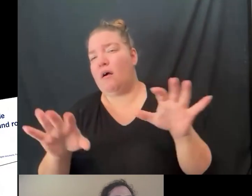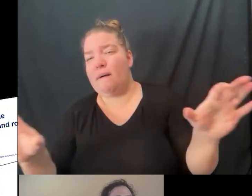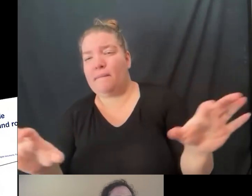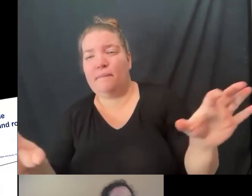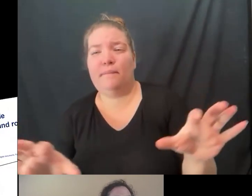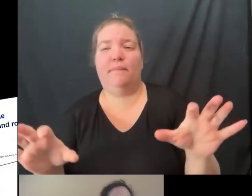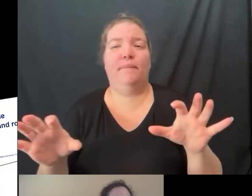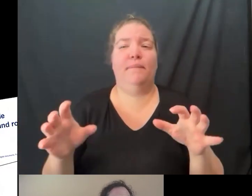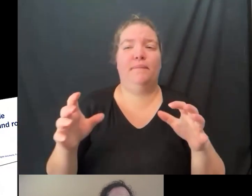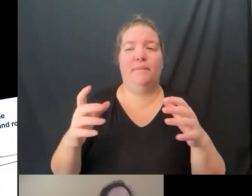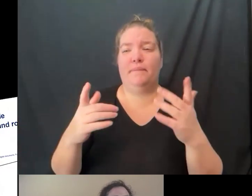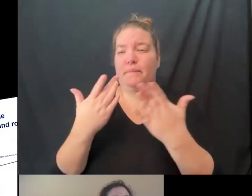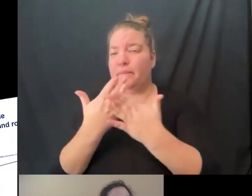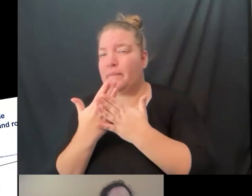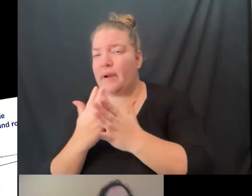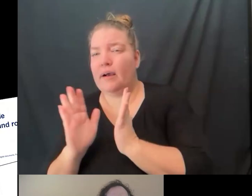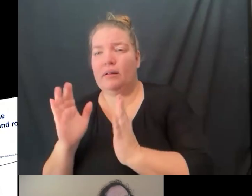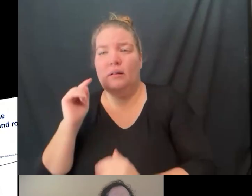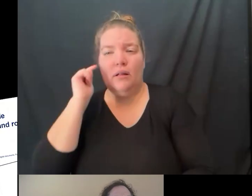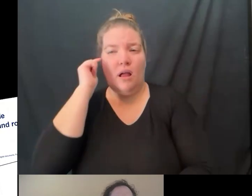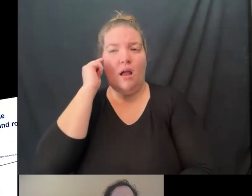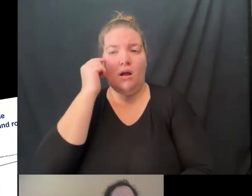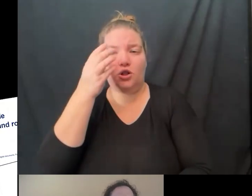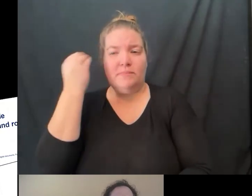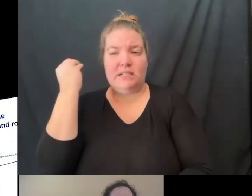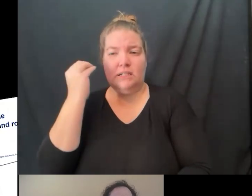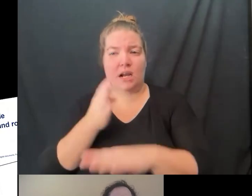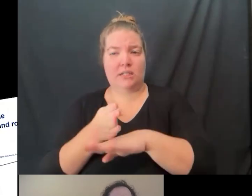completely created and then decide, oh yeah, let's make it accessible,